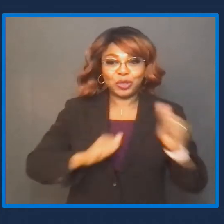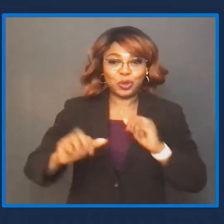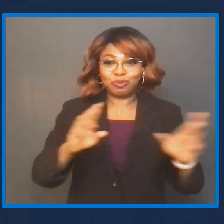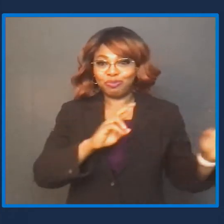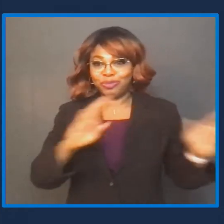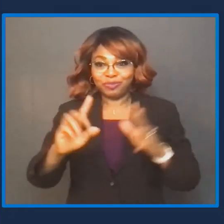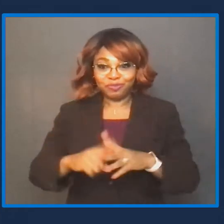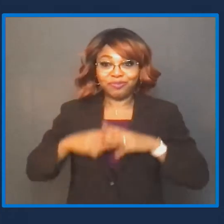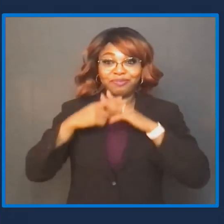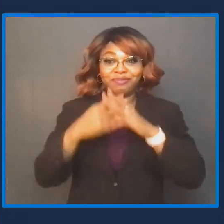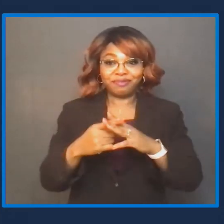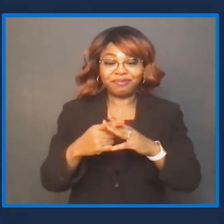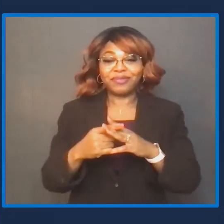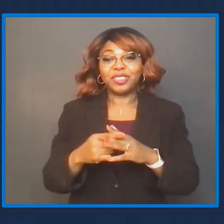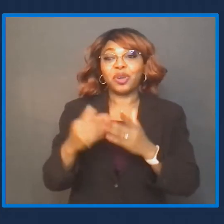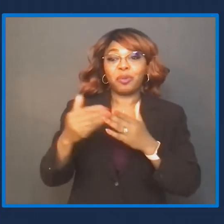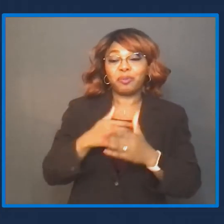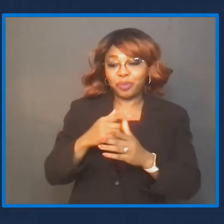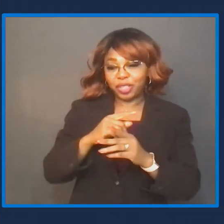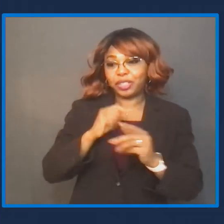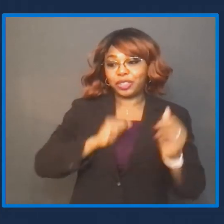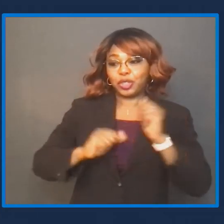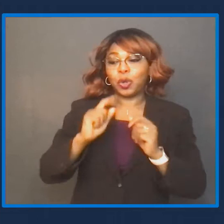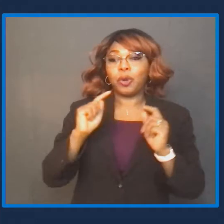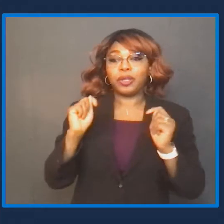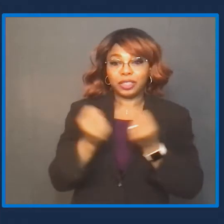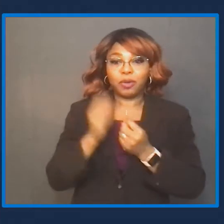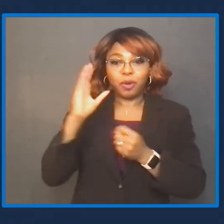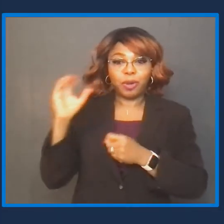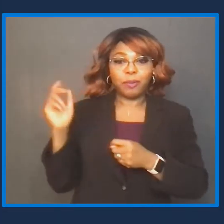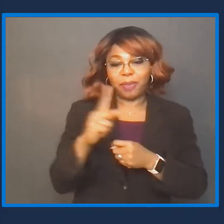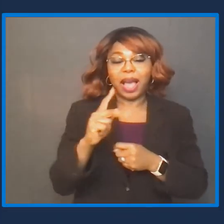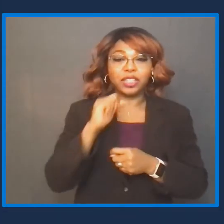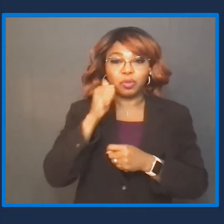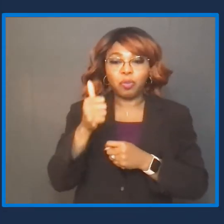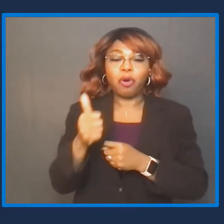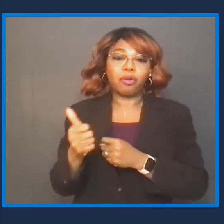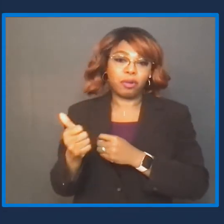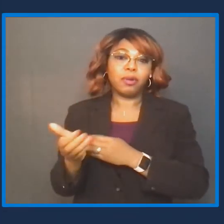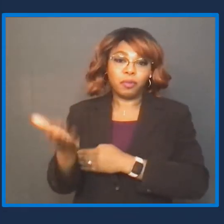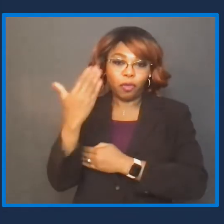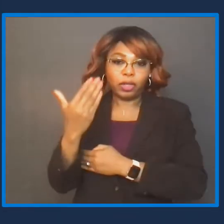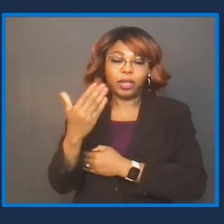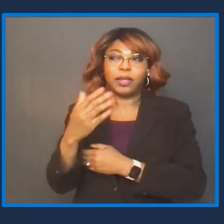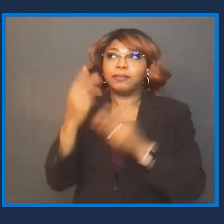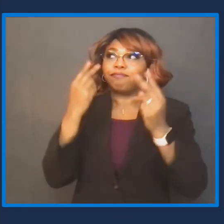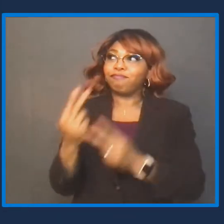So our pre-show team will be back again tomorrow morning to reflect back on what we experienced today.